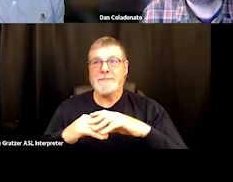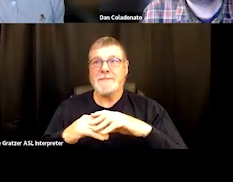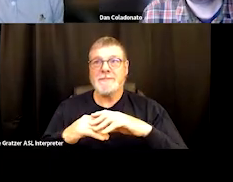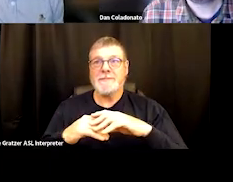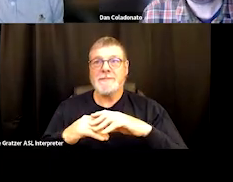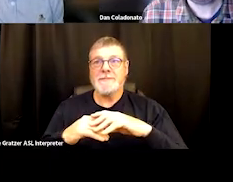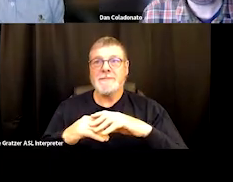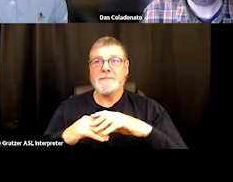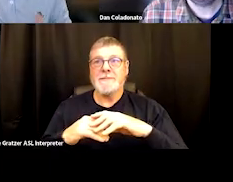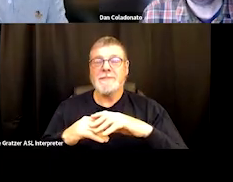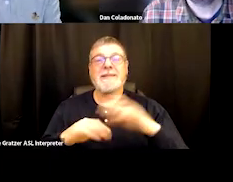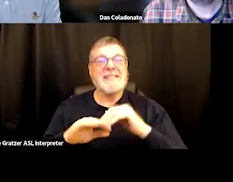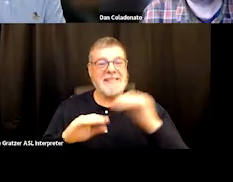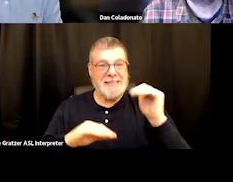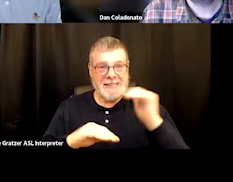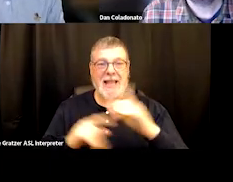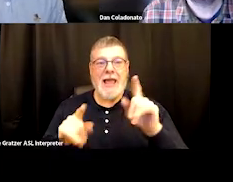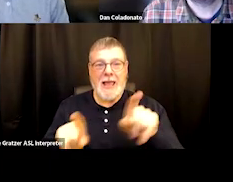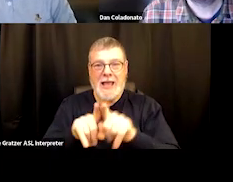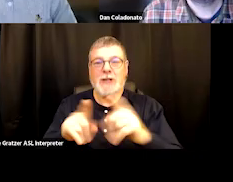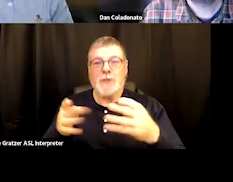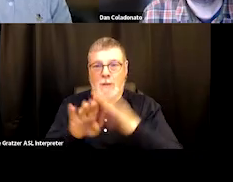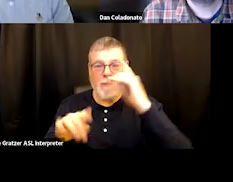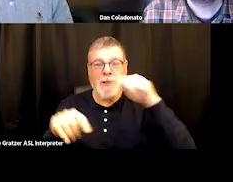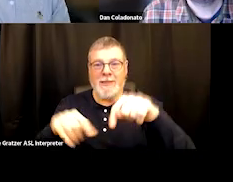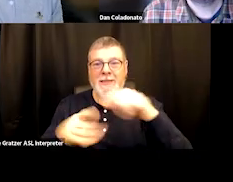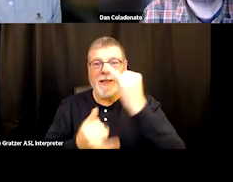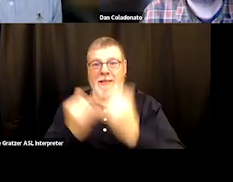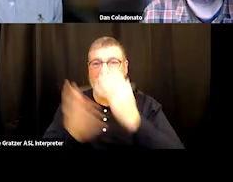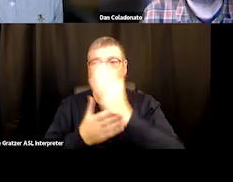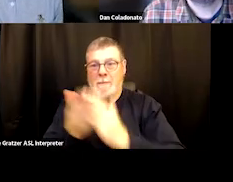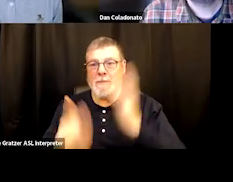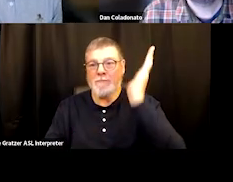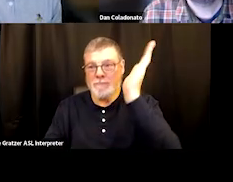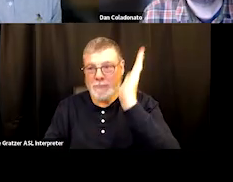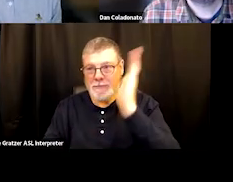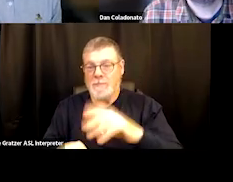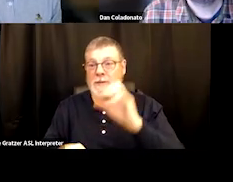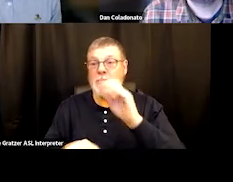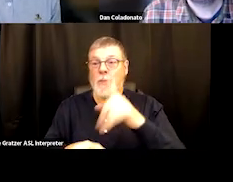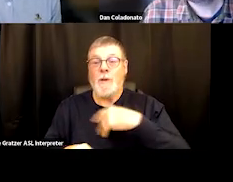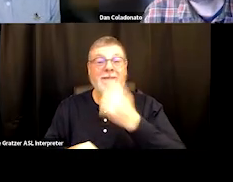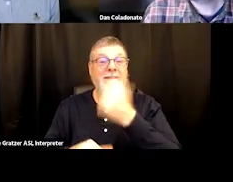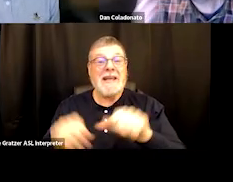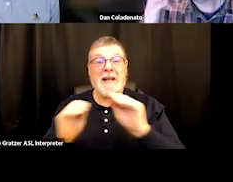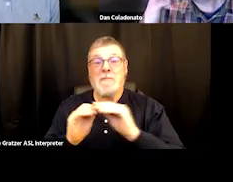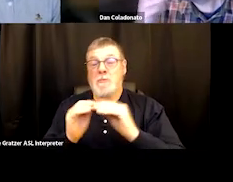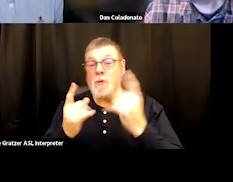Feel free to send them in as we wrap up. This is the last section of the presentation. So if you have any lingering questions, get 'em in the Q&A,